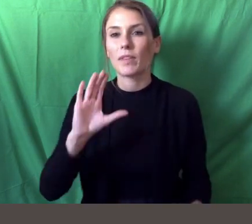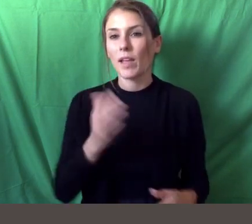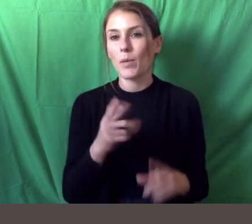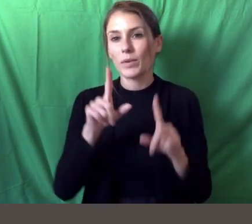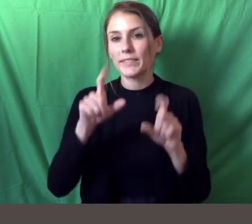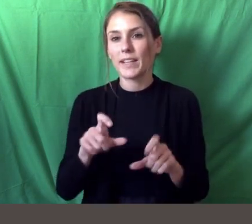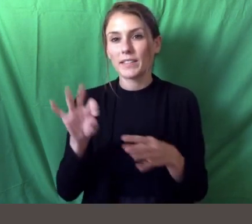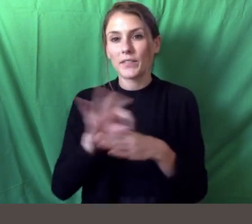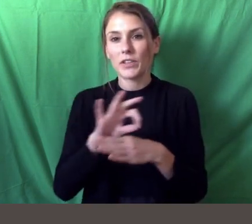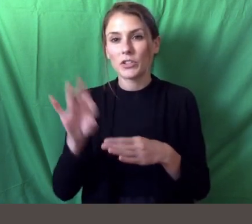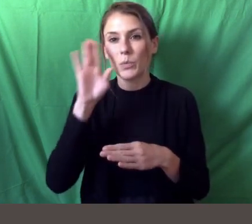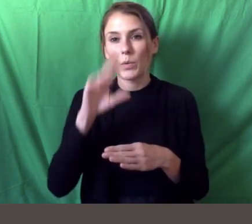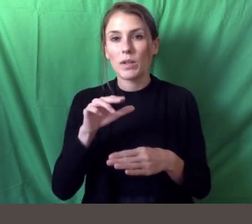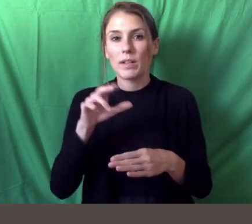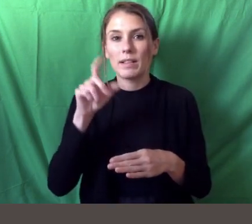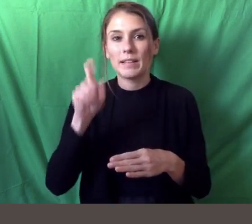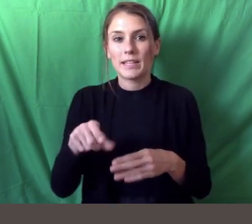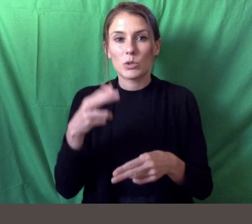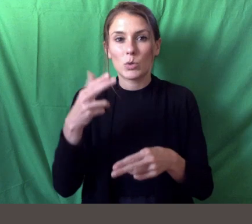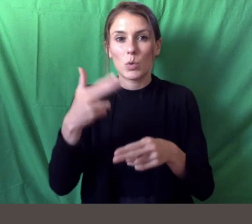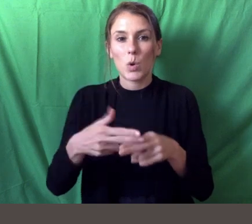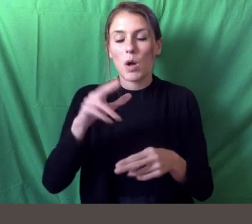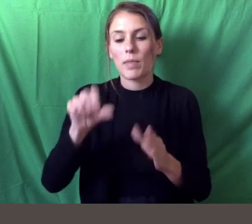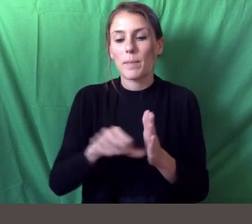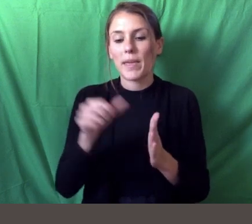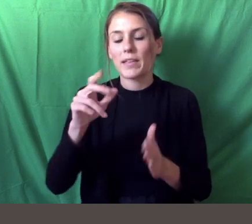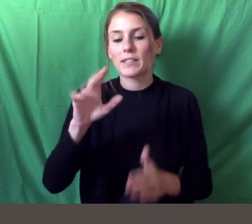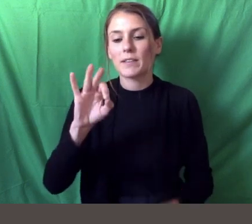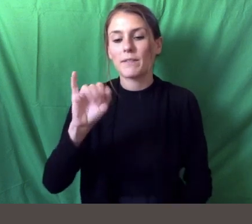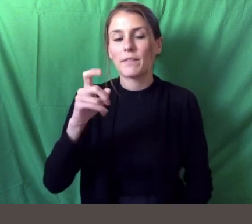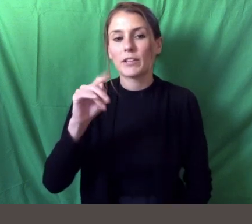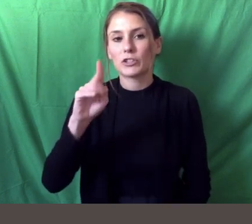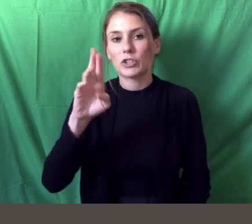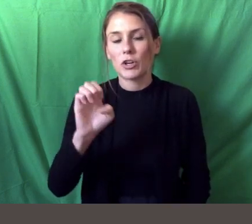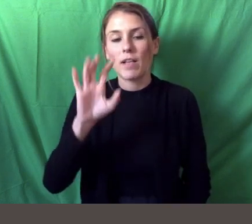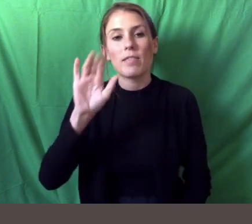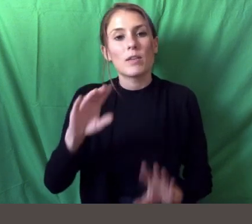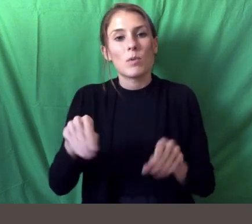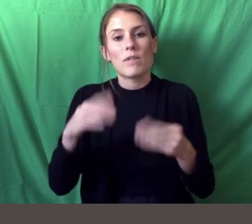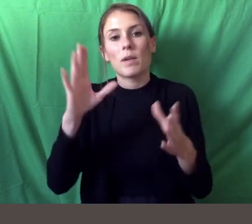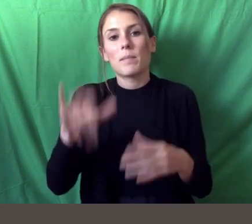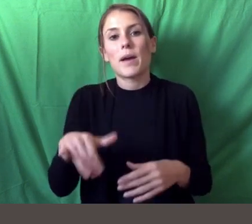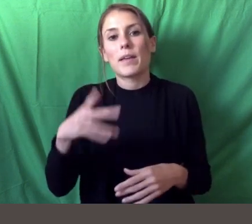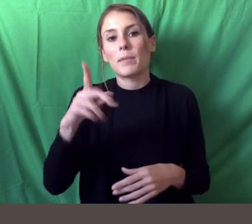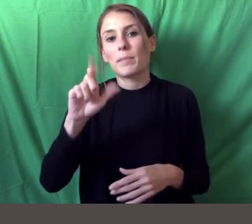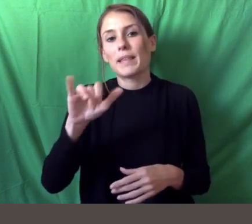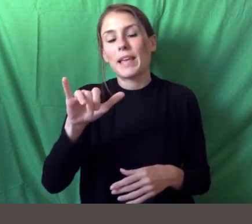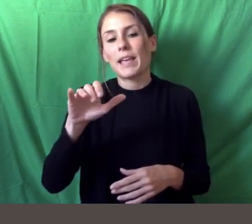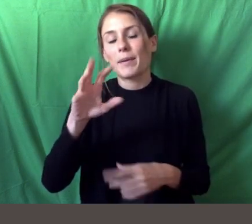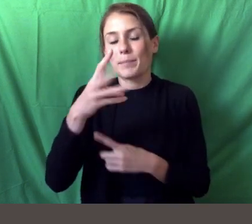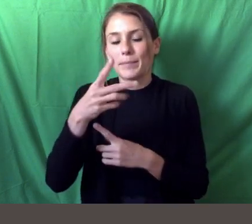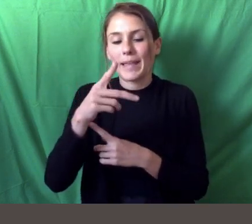Our test function will need to call the page fixture, which is provided by the PlayWright plugin for PyTest.